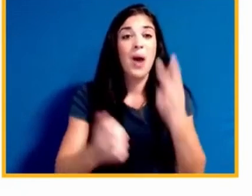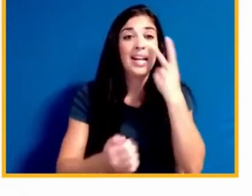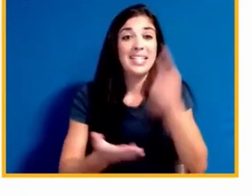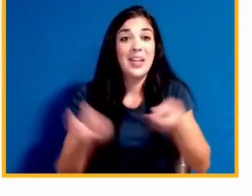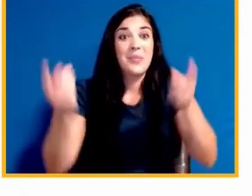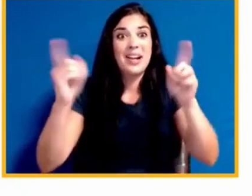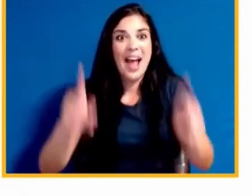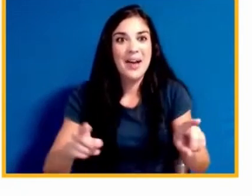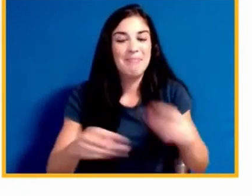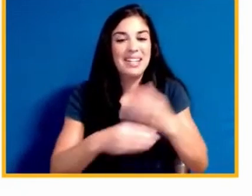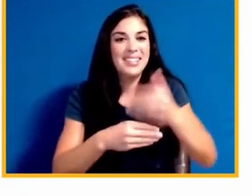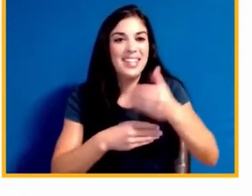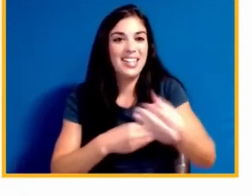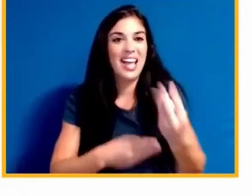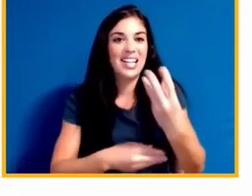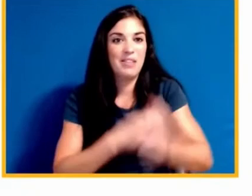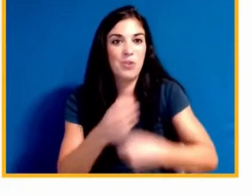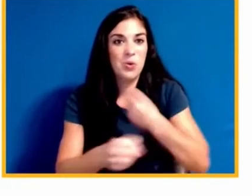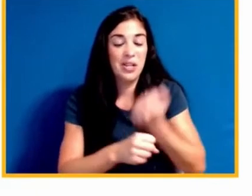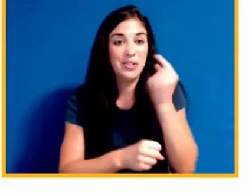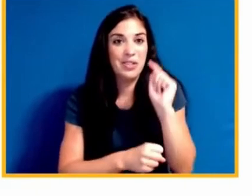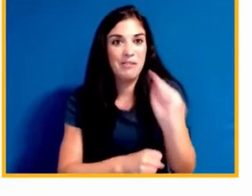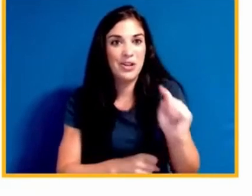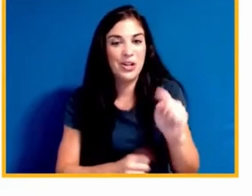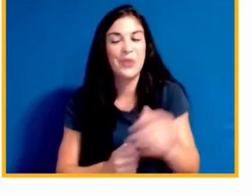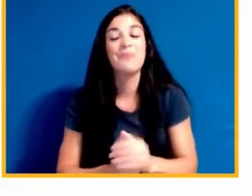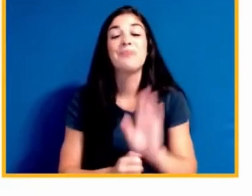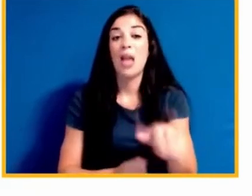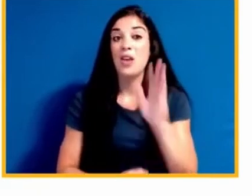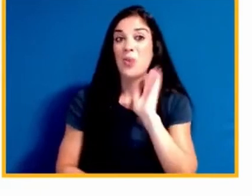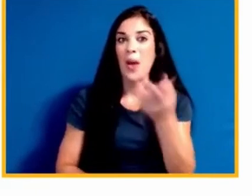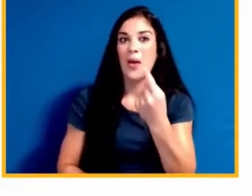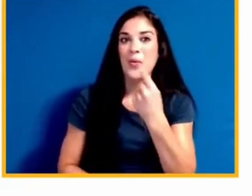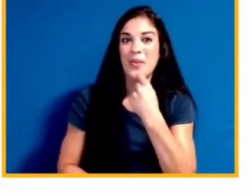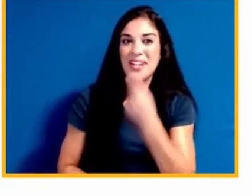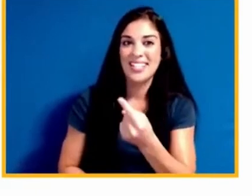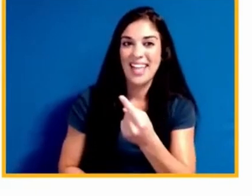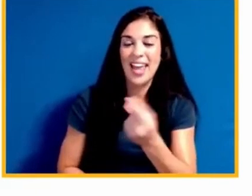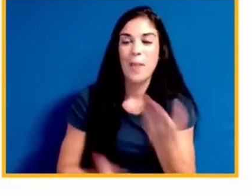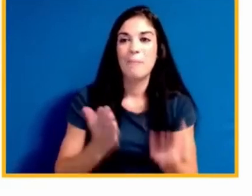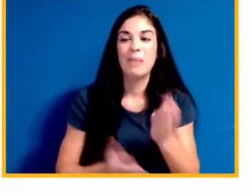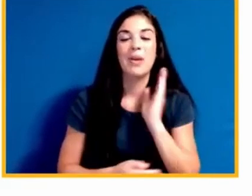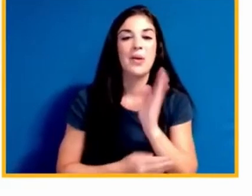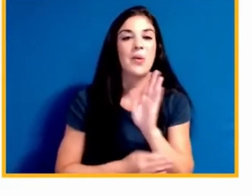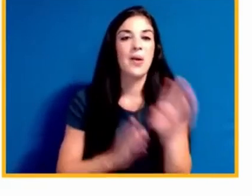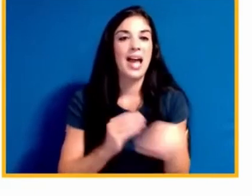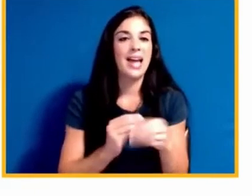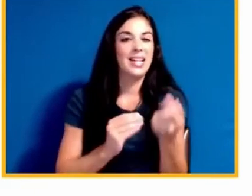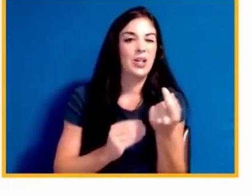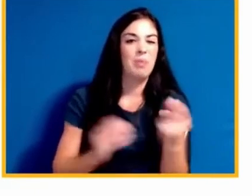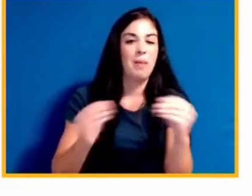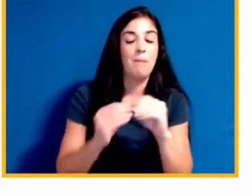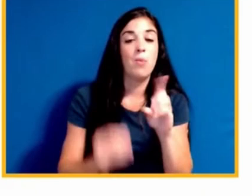over the next couple years for you. Something I want to say that might add a little extra dynamics to your performances